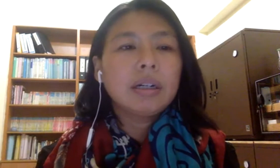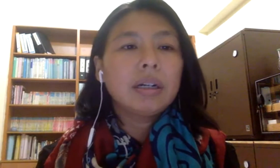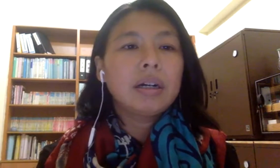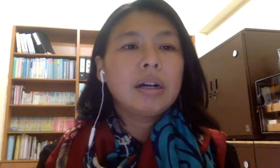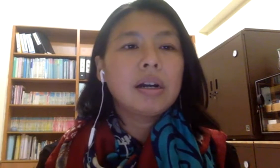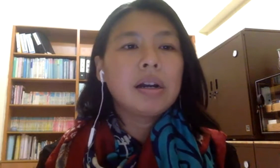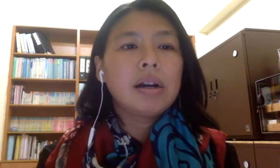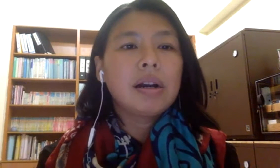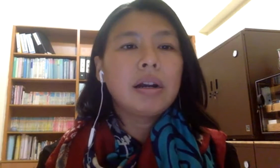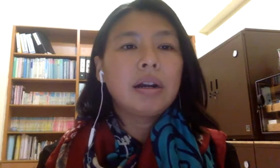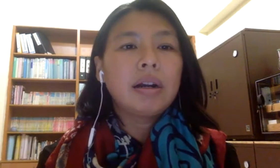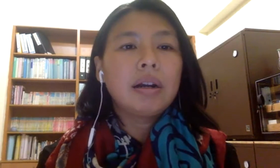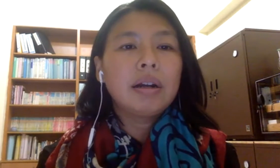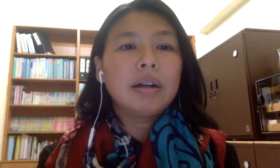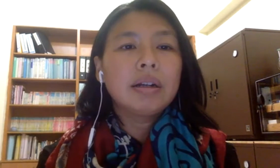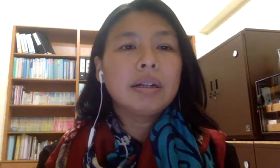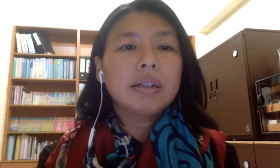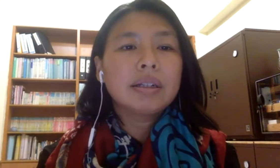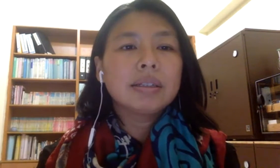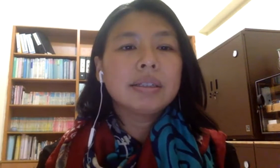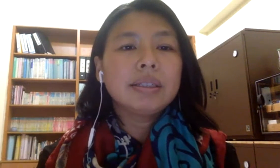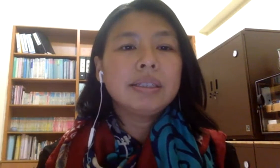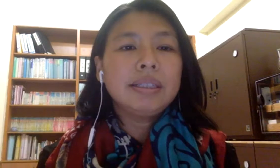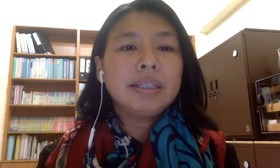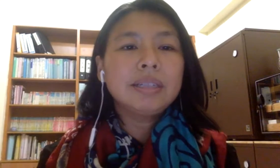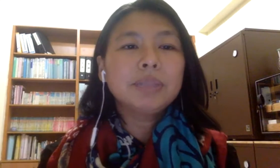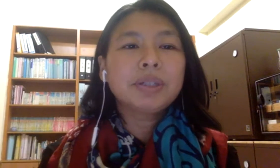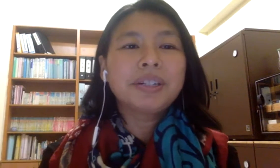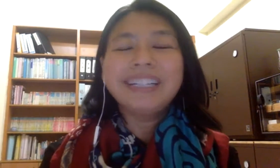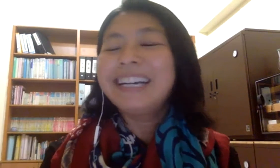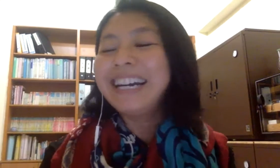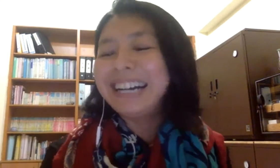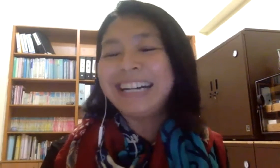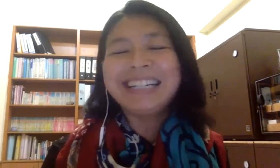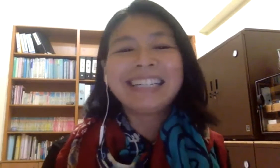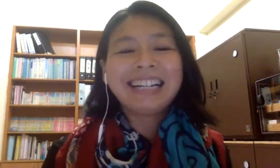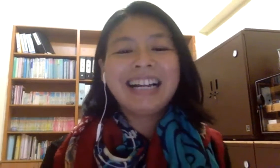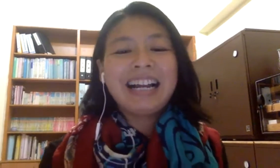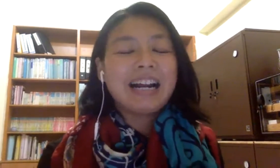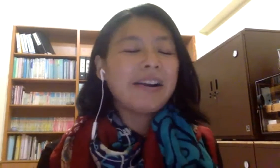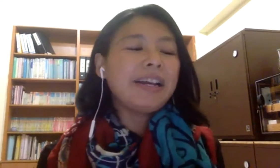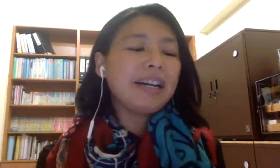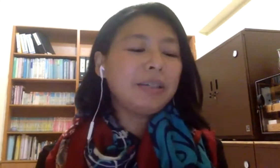give me a sign in the chat that you could share it. Yeah, I'm sorry. All right.